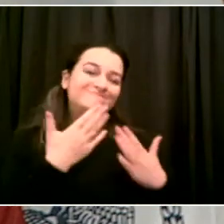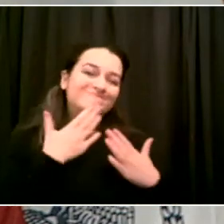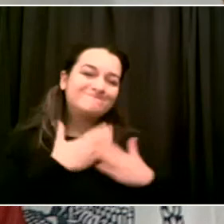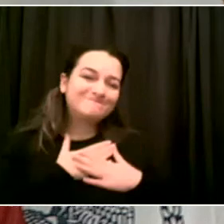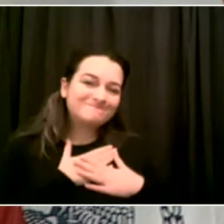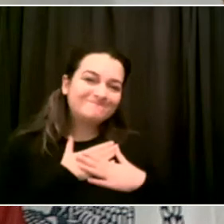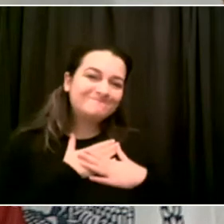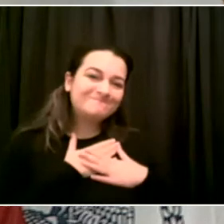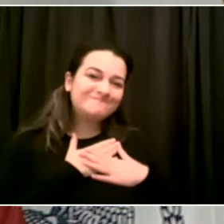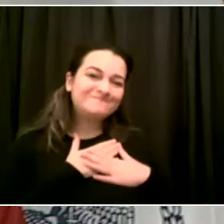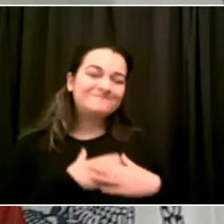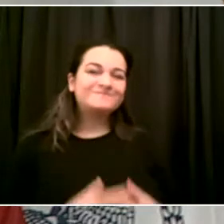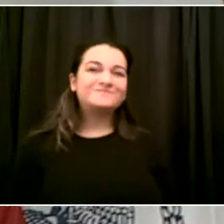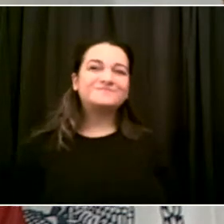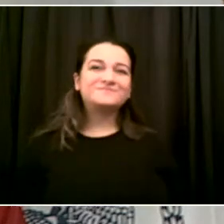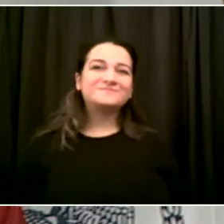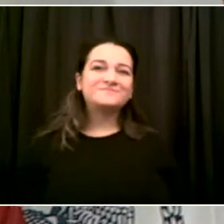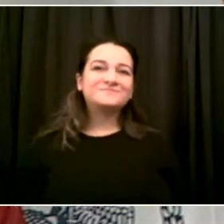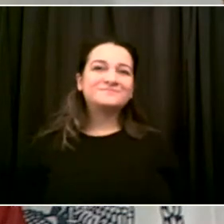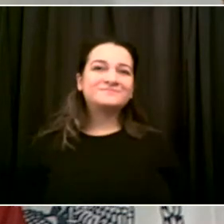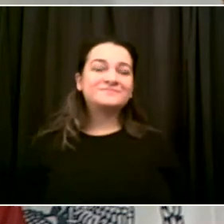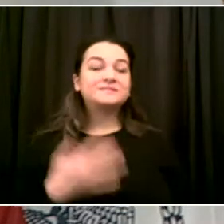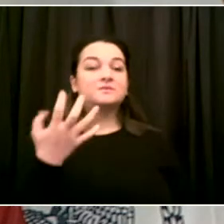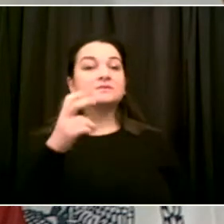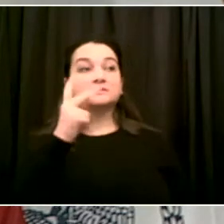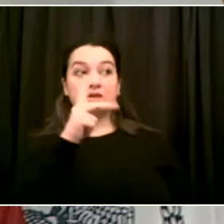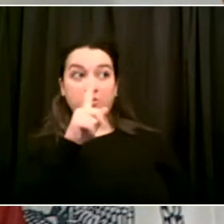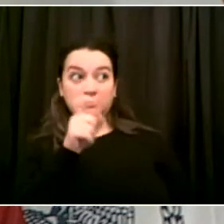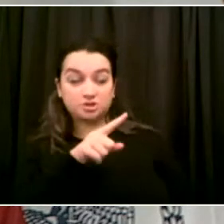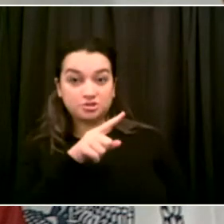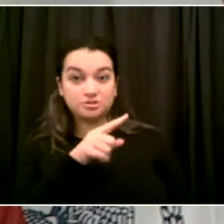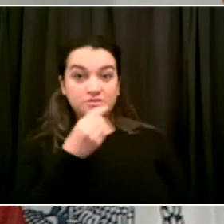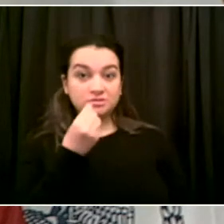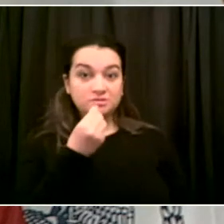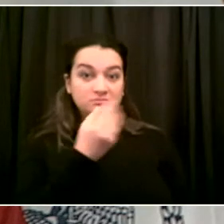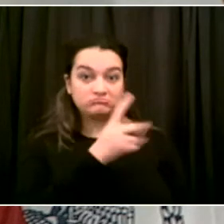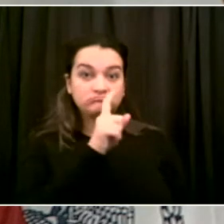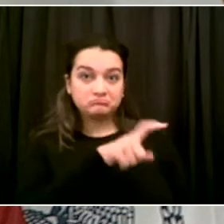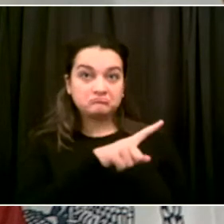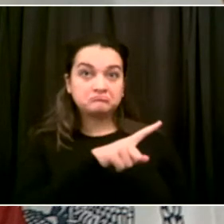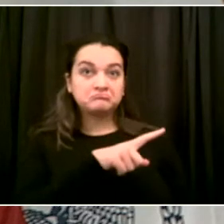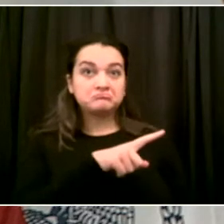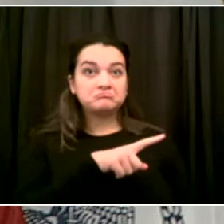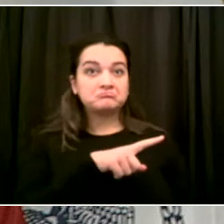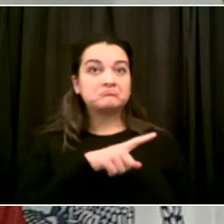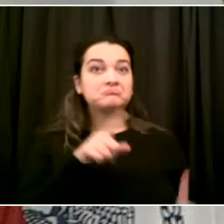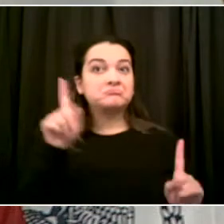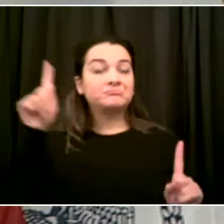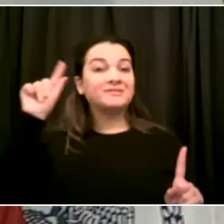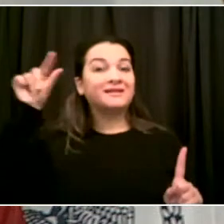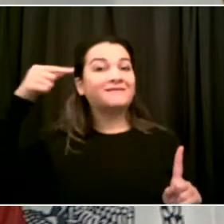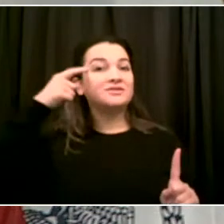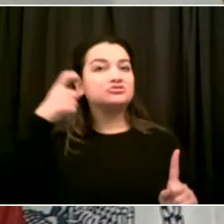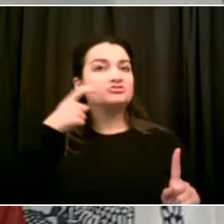QUESTION, MY UNDERSTANDING AND I DDNID''T HEAR THEM SAY THIS THAT THE GOVERNOR HAS ROLLED OUT THE USE OF THE